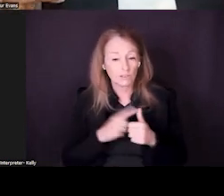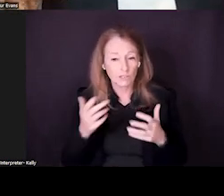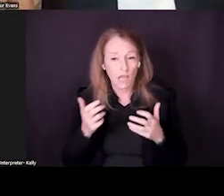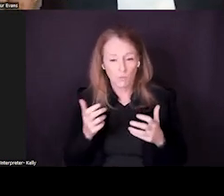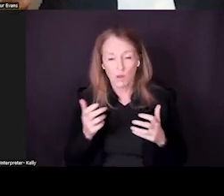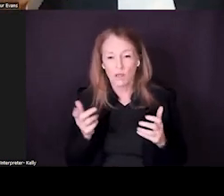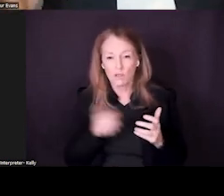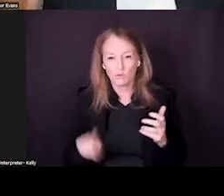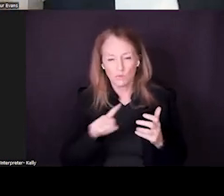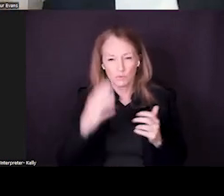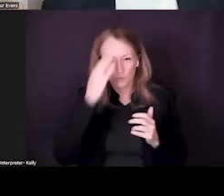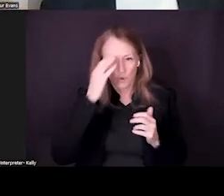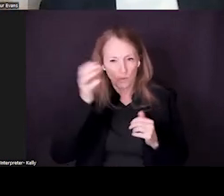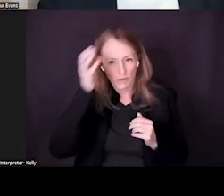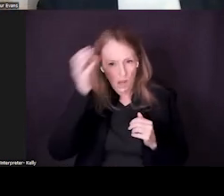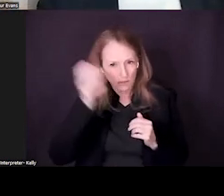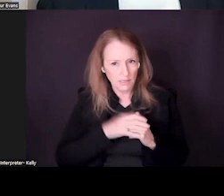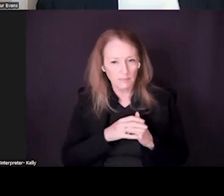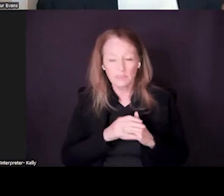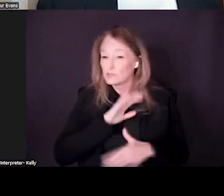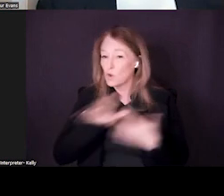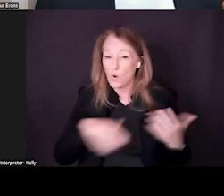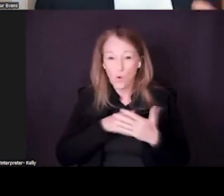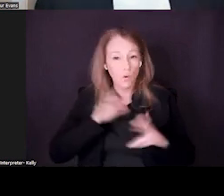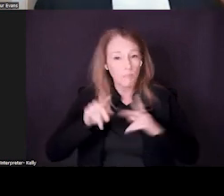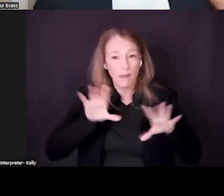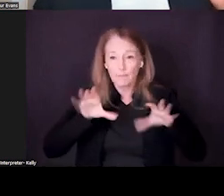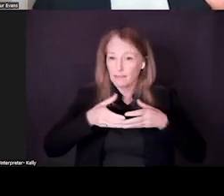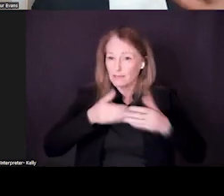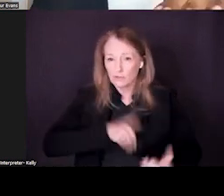IT IS A WHOLE POPULATION APPROACH. THERE ARE THINGS THAT